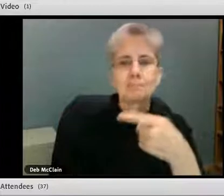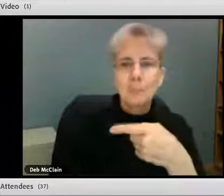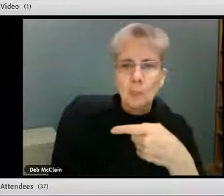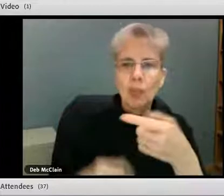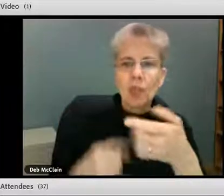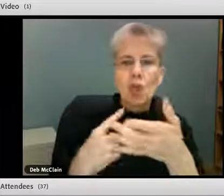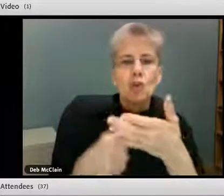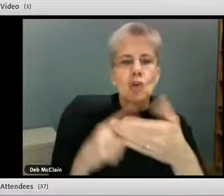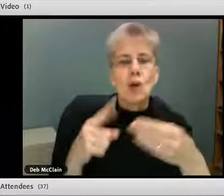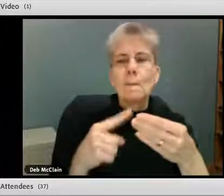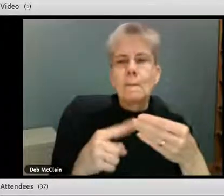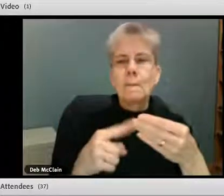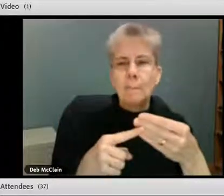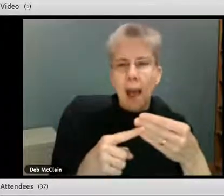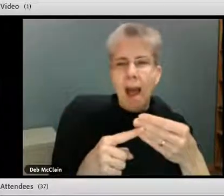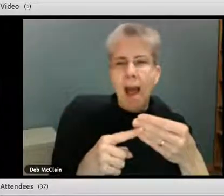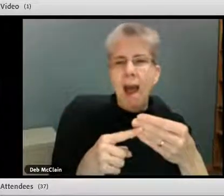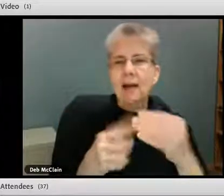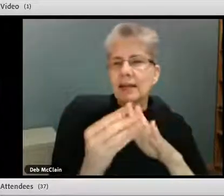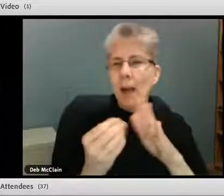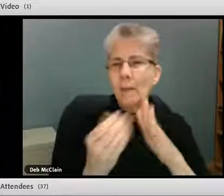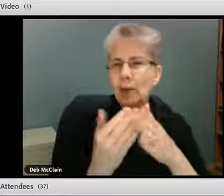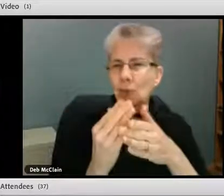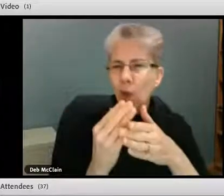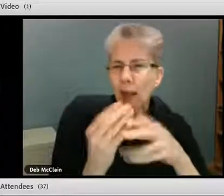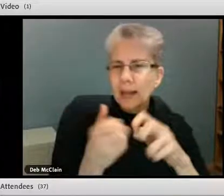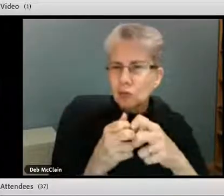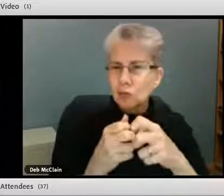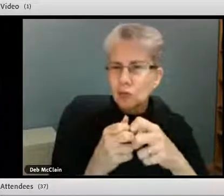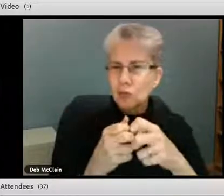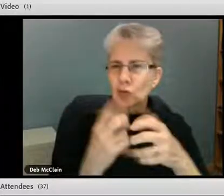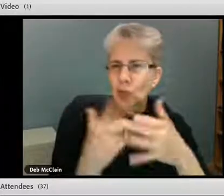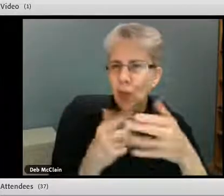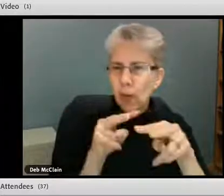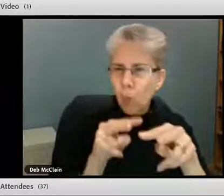about some copyright issues and sort of what we're gonna look for as we look for images.